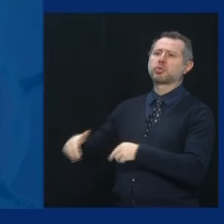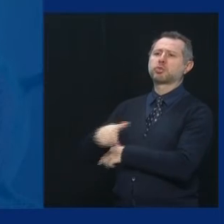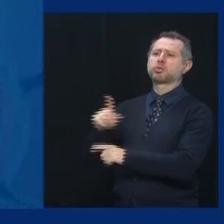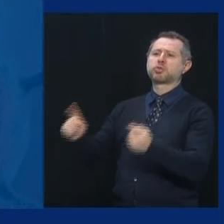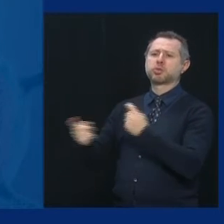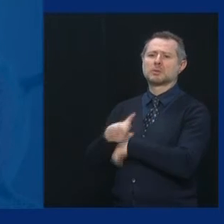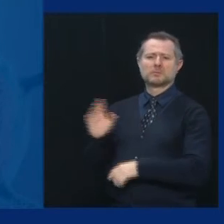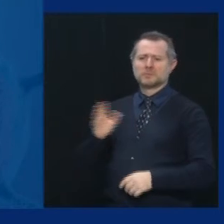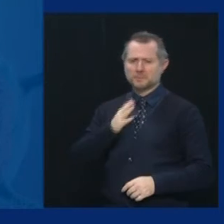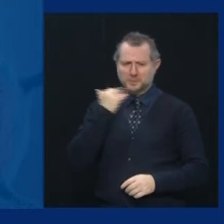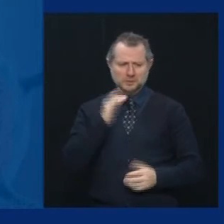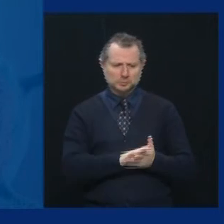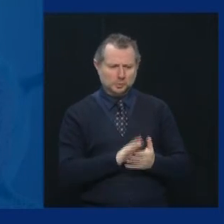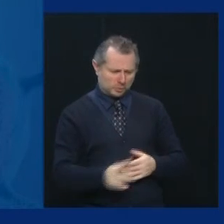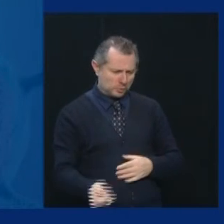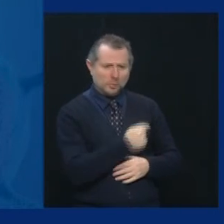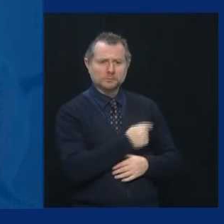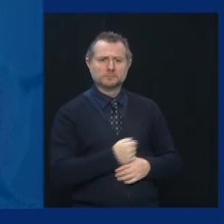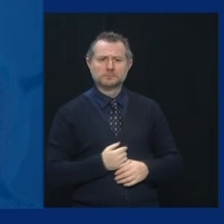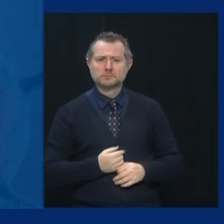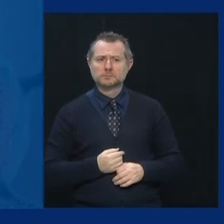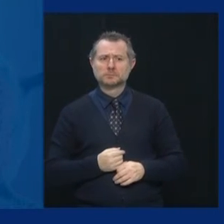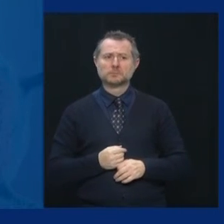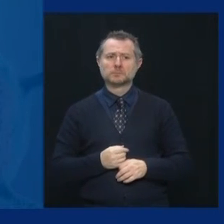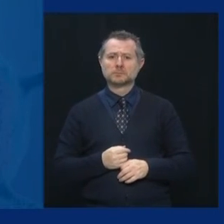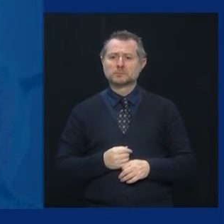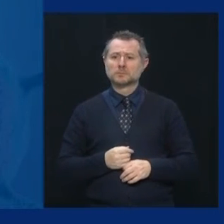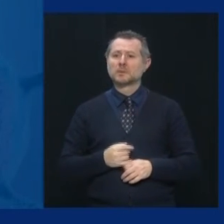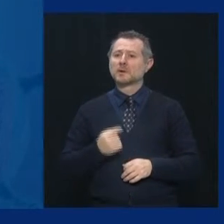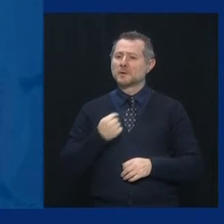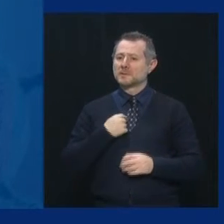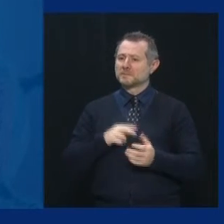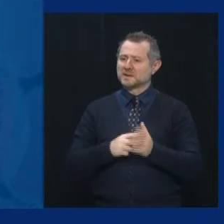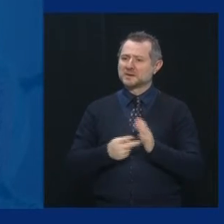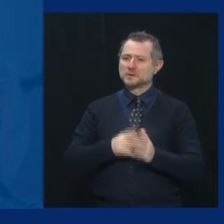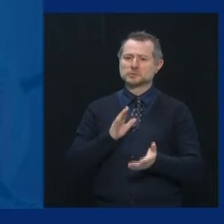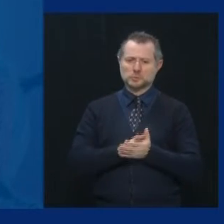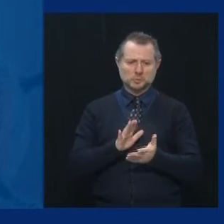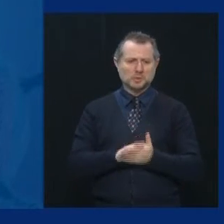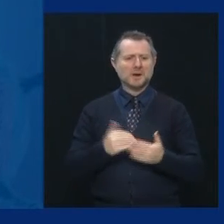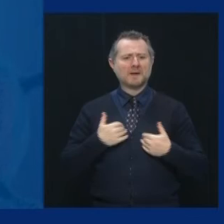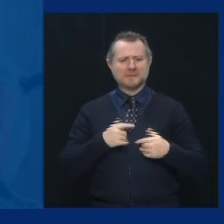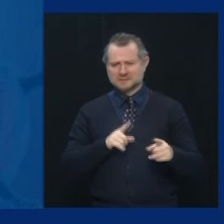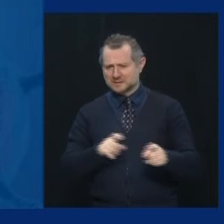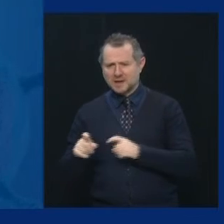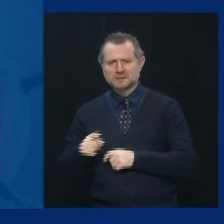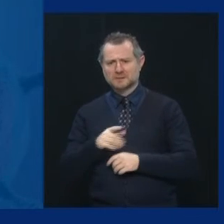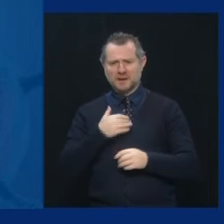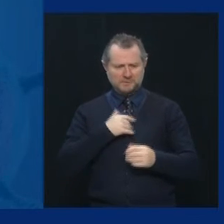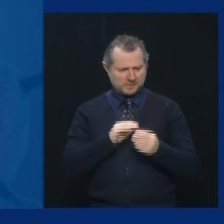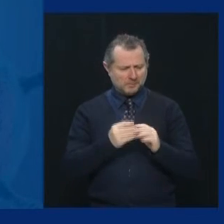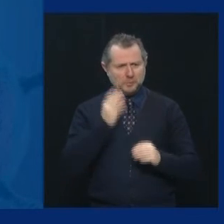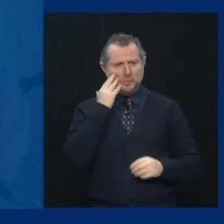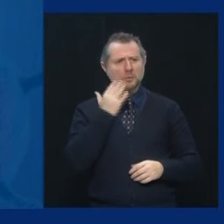SCHOOL, THEN THEY ARE ON THE STREETS OF THE COMMUNITY, THEN